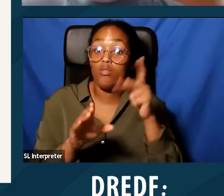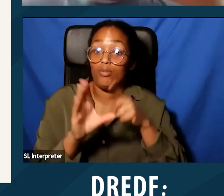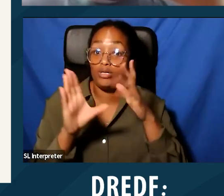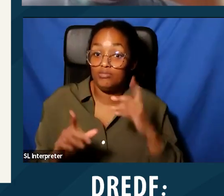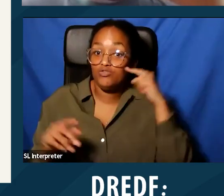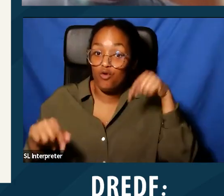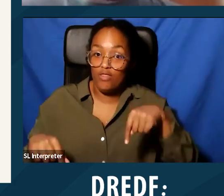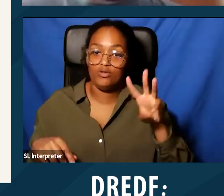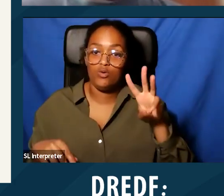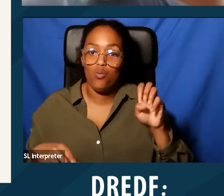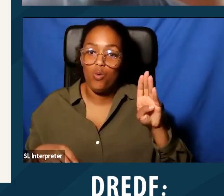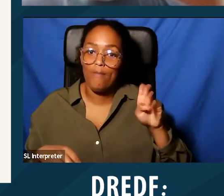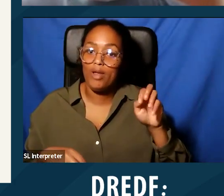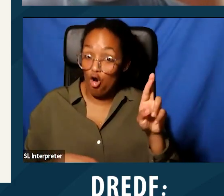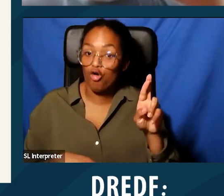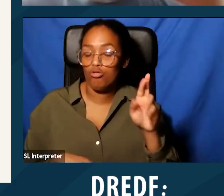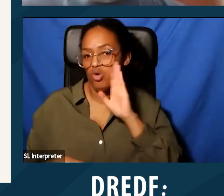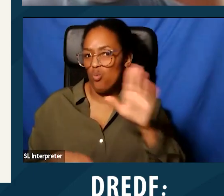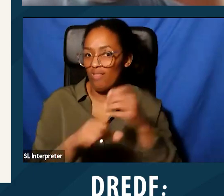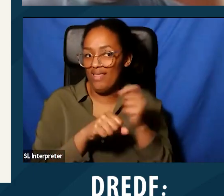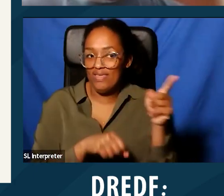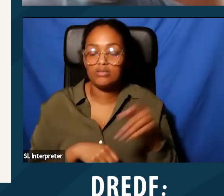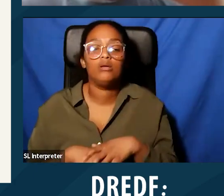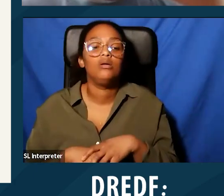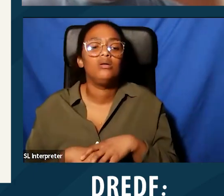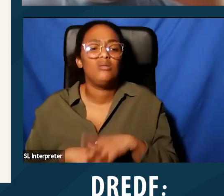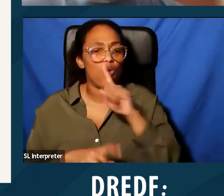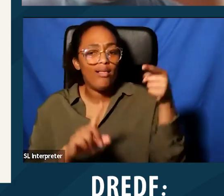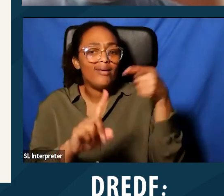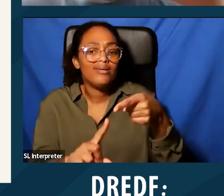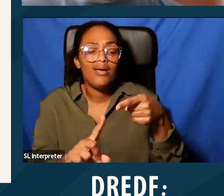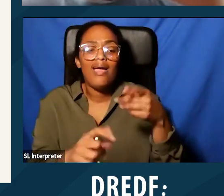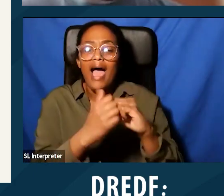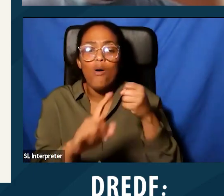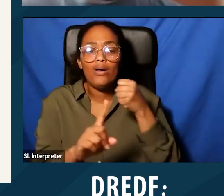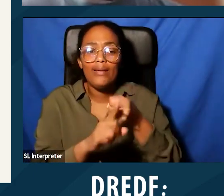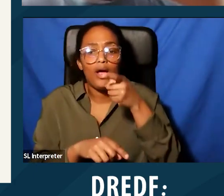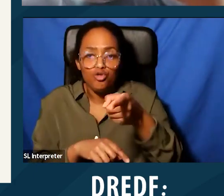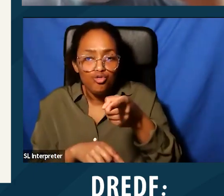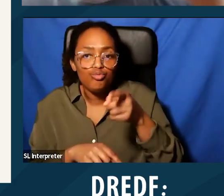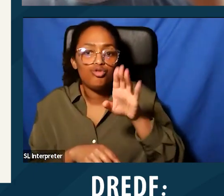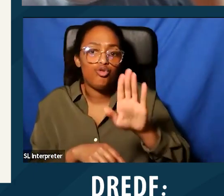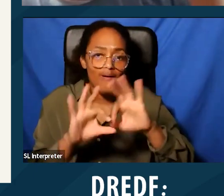again, boil it down, how this affects me, my family, my community, my pocketbook.